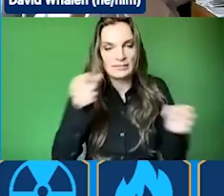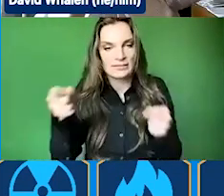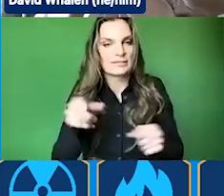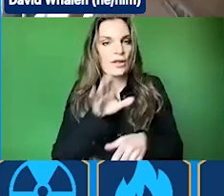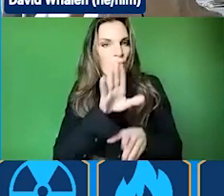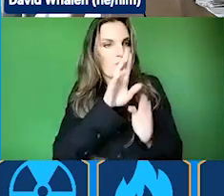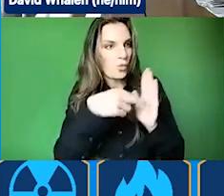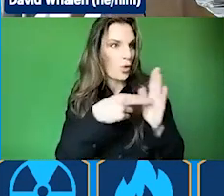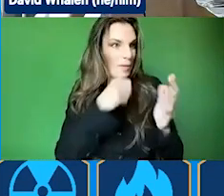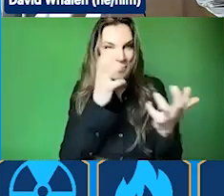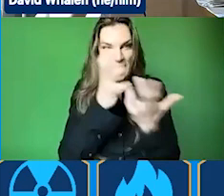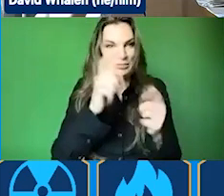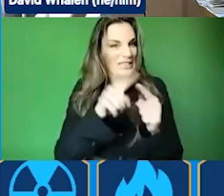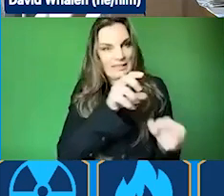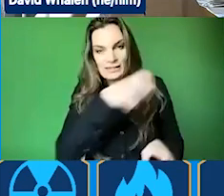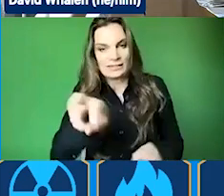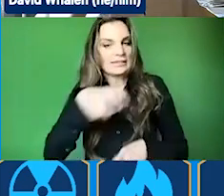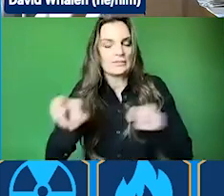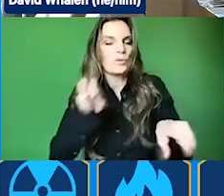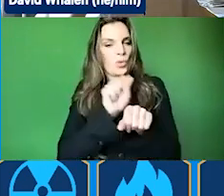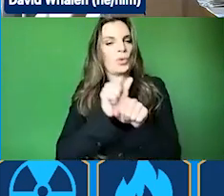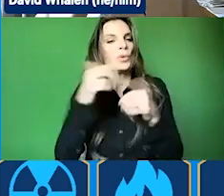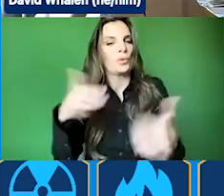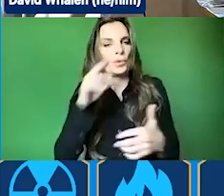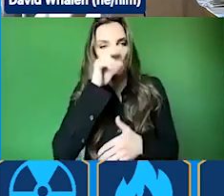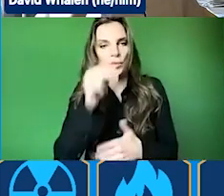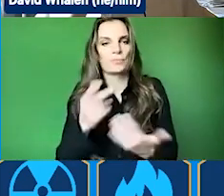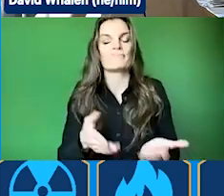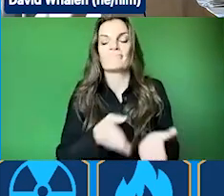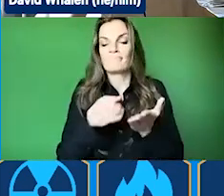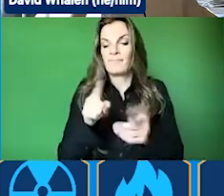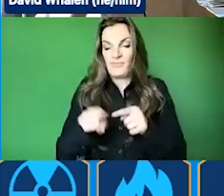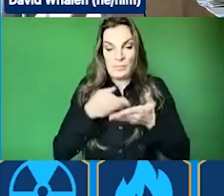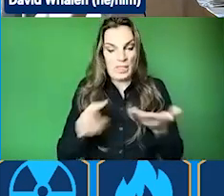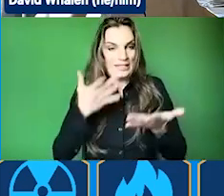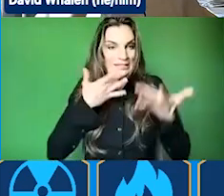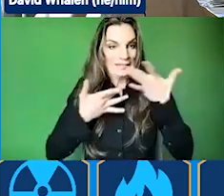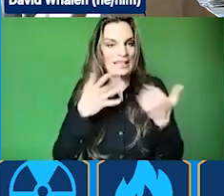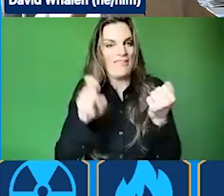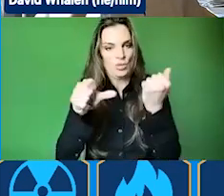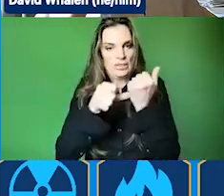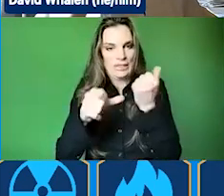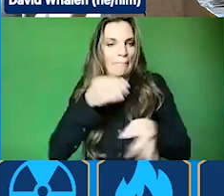conservation, adaptation and substitution of supplies and occasional reuse and saw it with